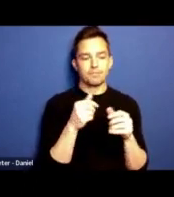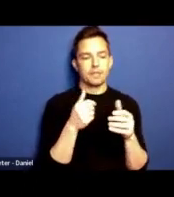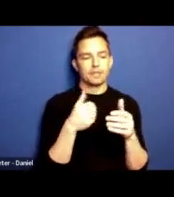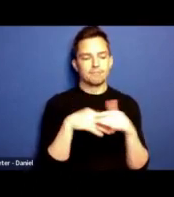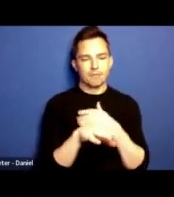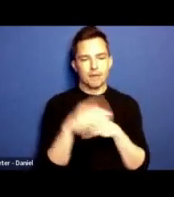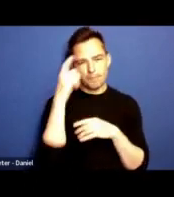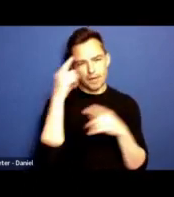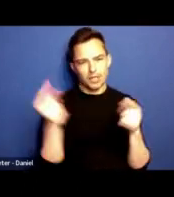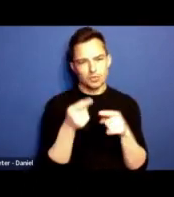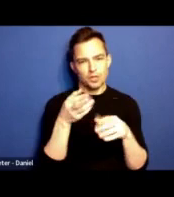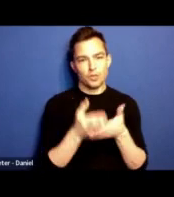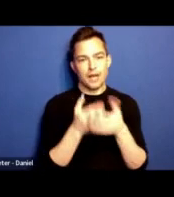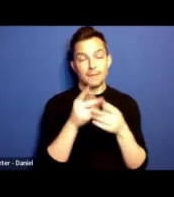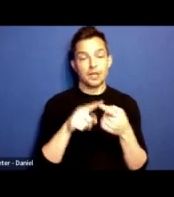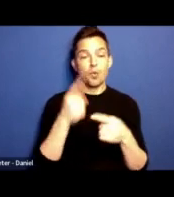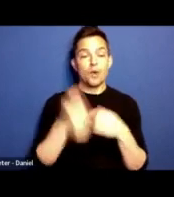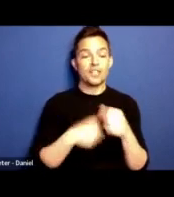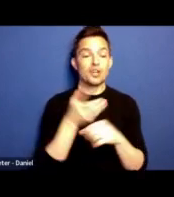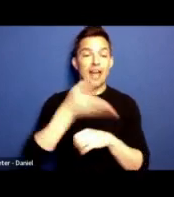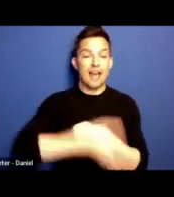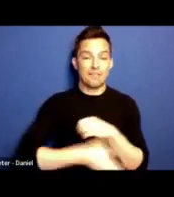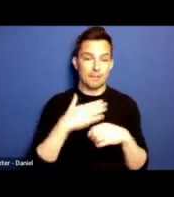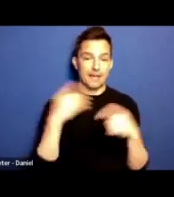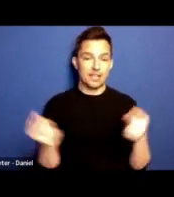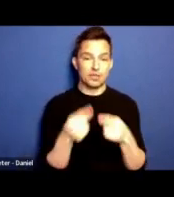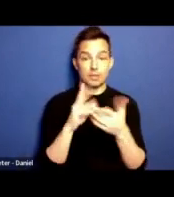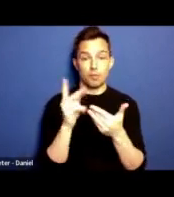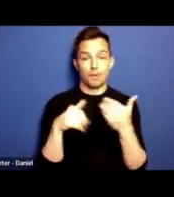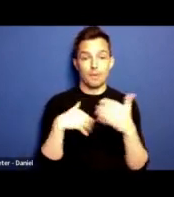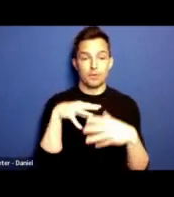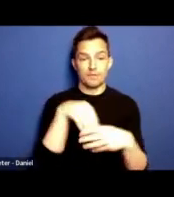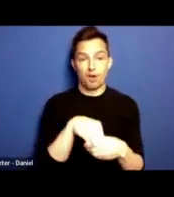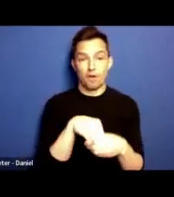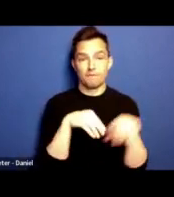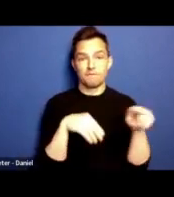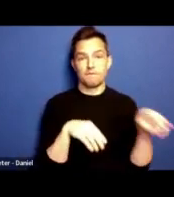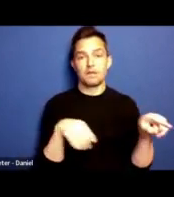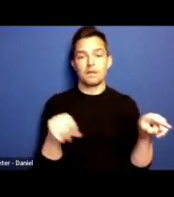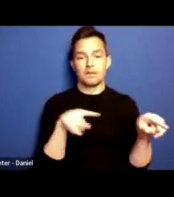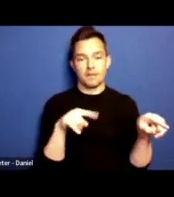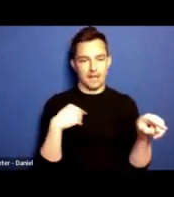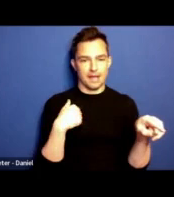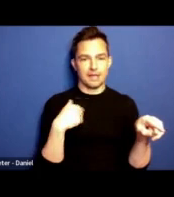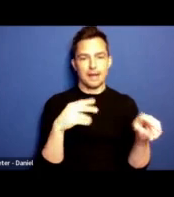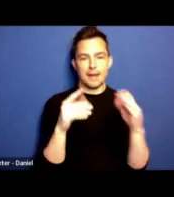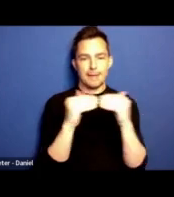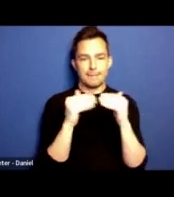a year after my injury. And the program that I was part of, they had a peer counselor there. And